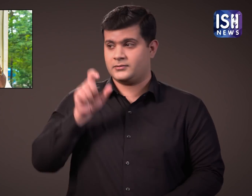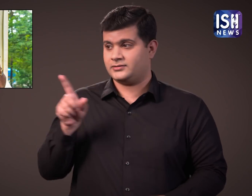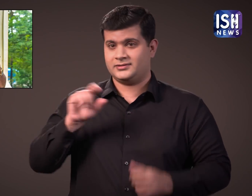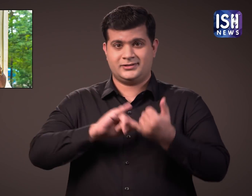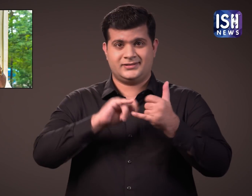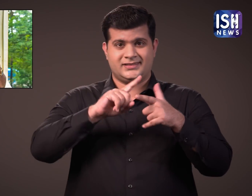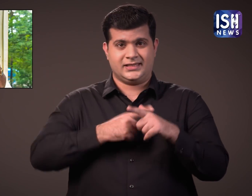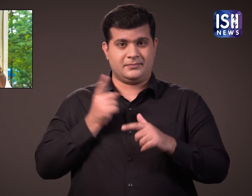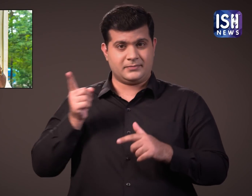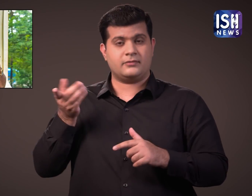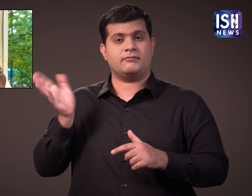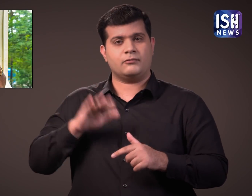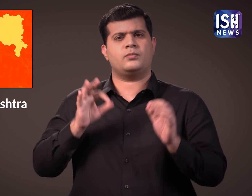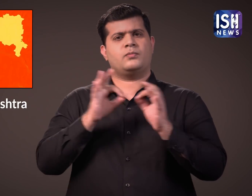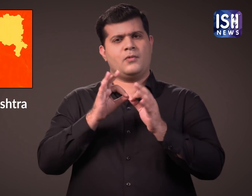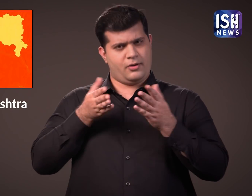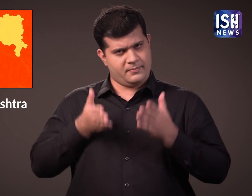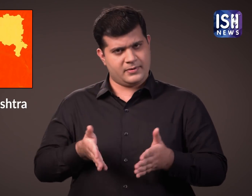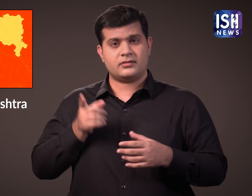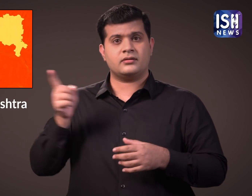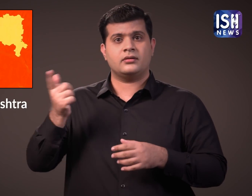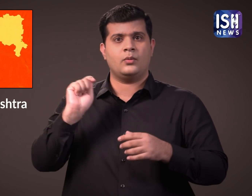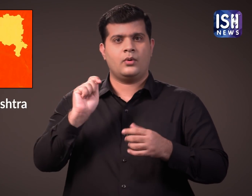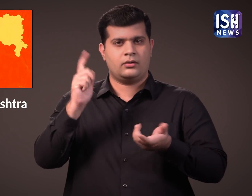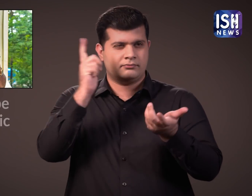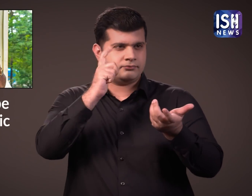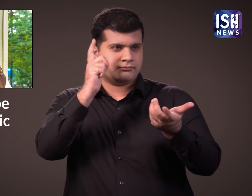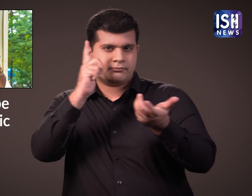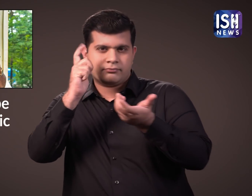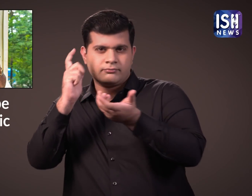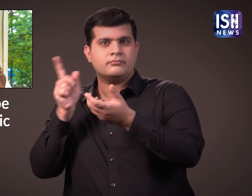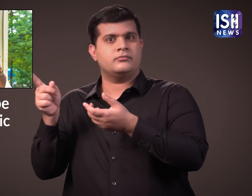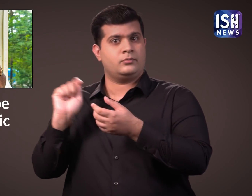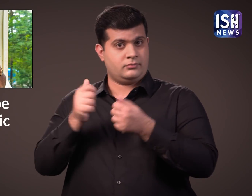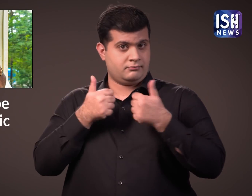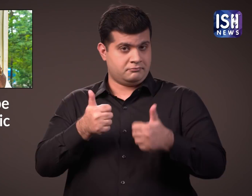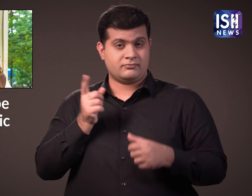Sameer Joshi is from Mumbai and works as a photographer.